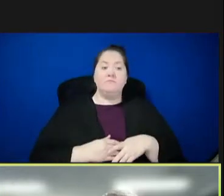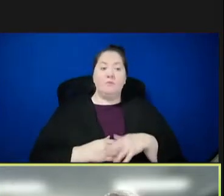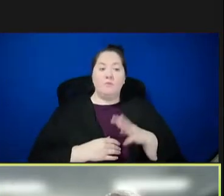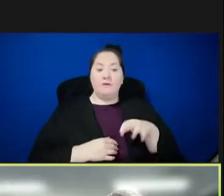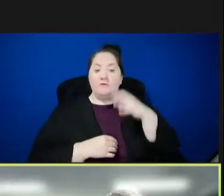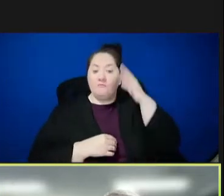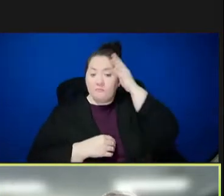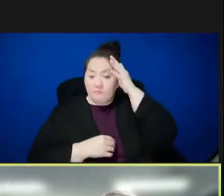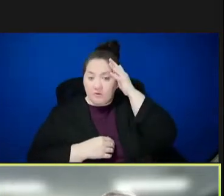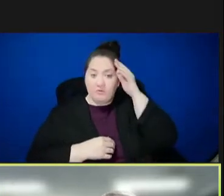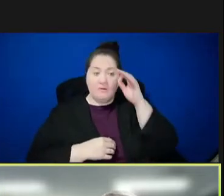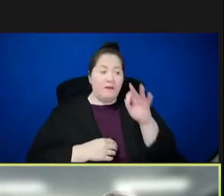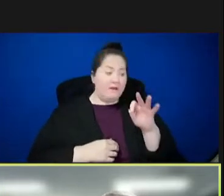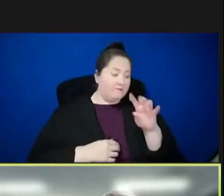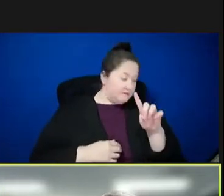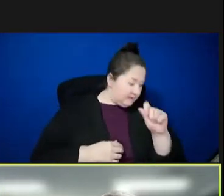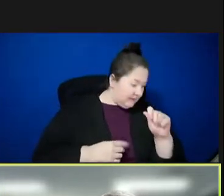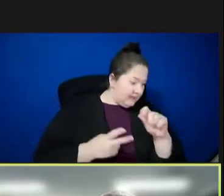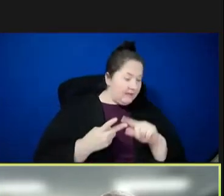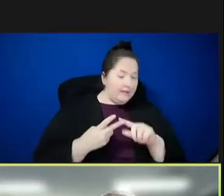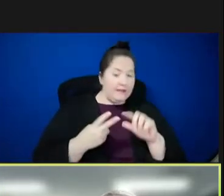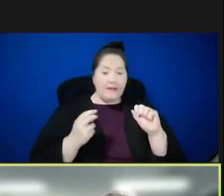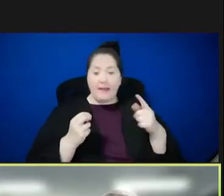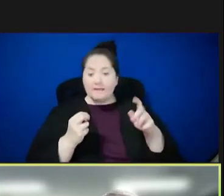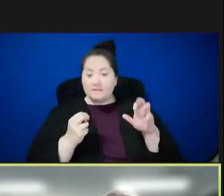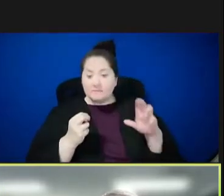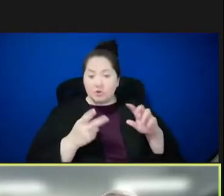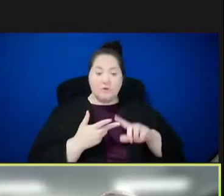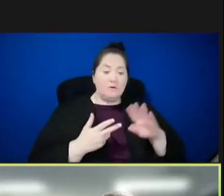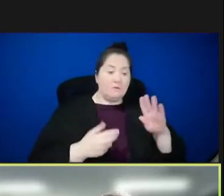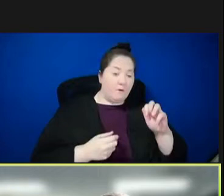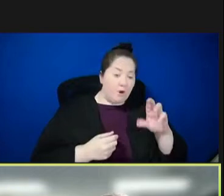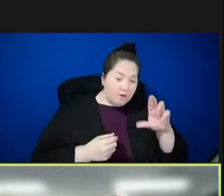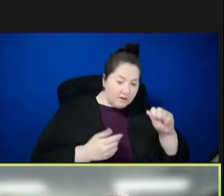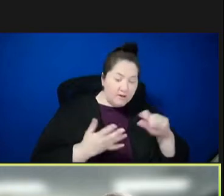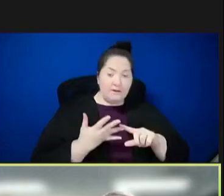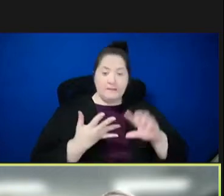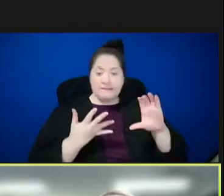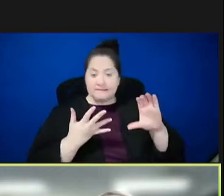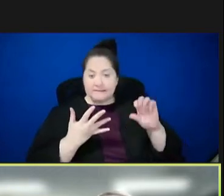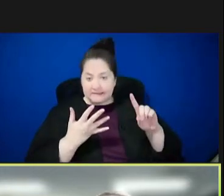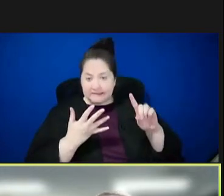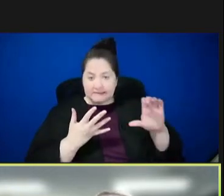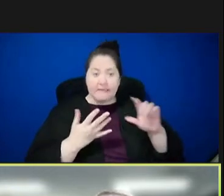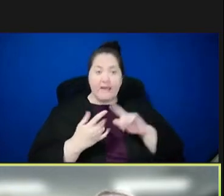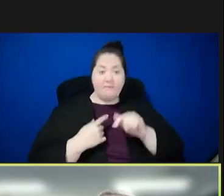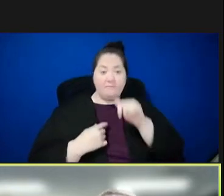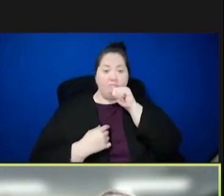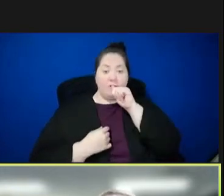from FDA, ASPR, and BARDA, and CDC, as well as private industry, working collaboratively